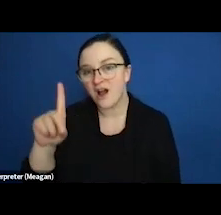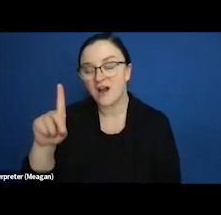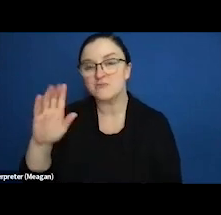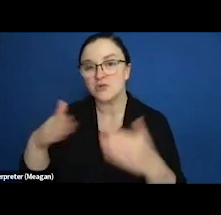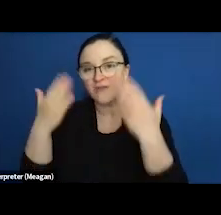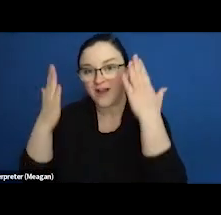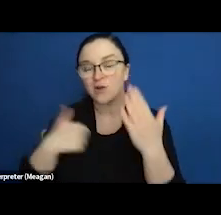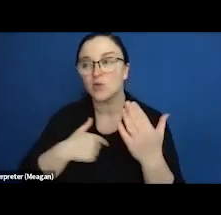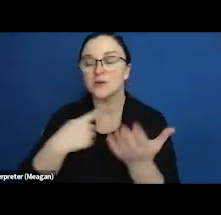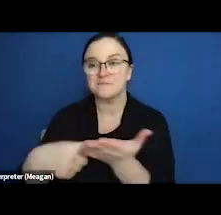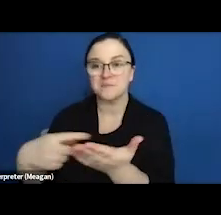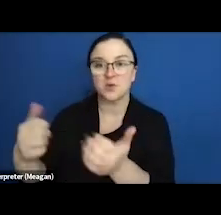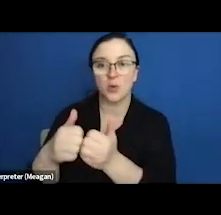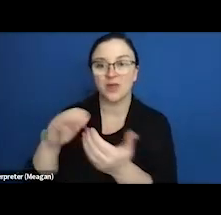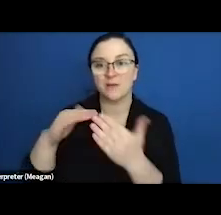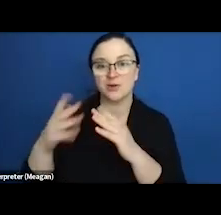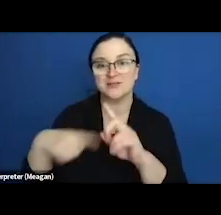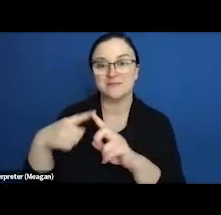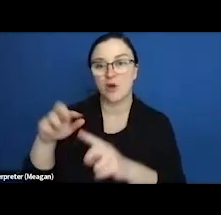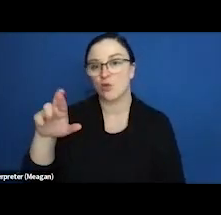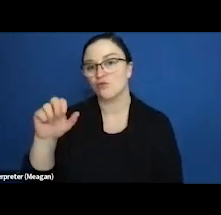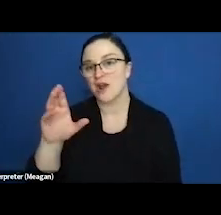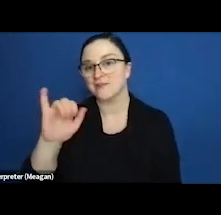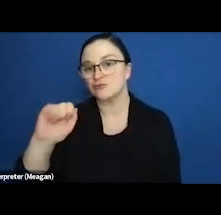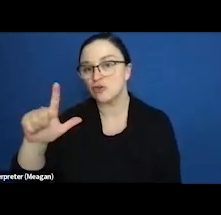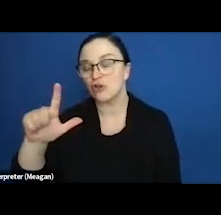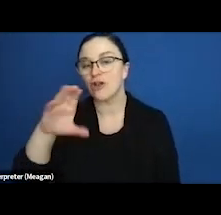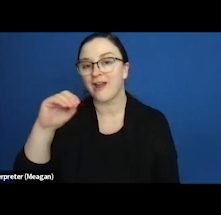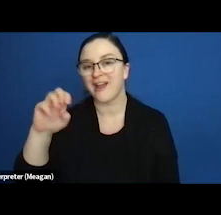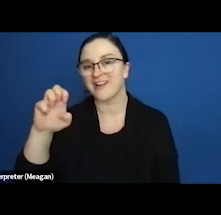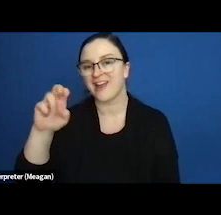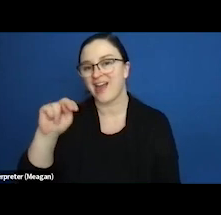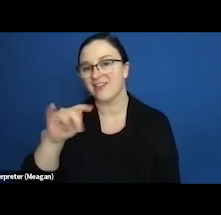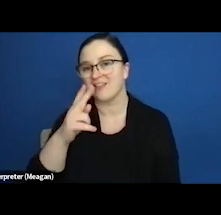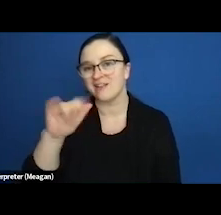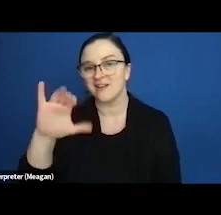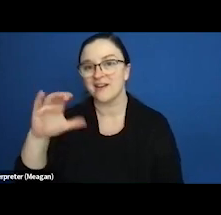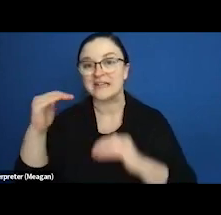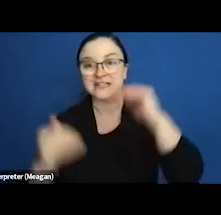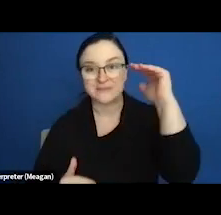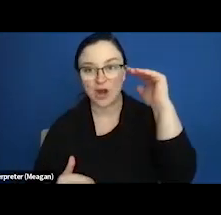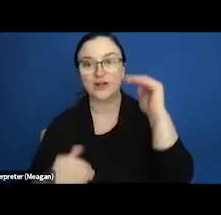about looking at racial and ethnic disparities in the Stella data to look at: